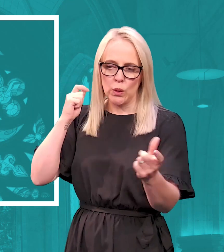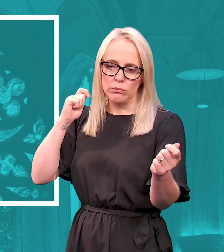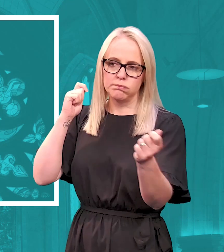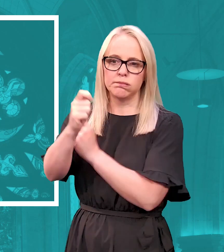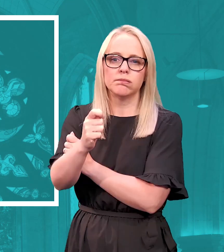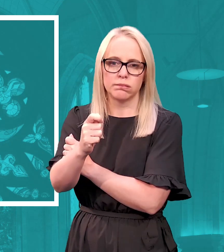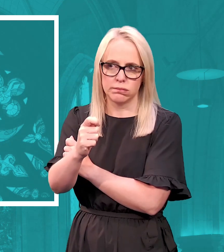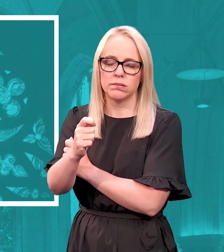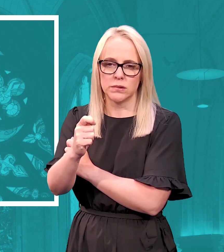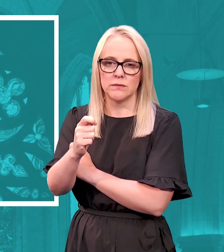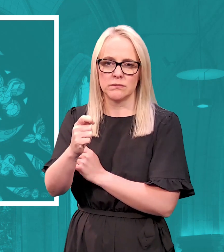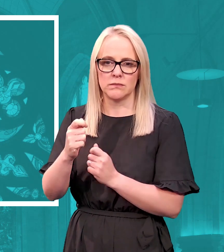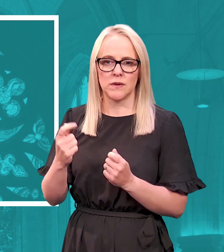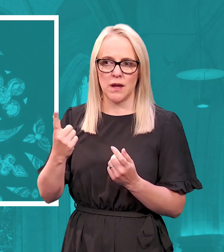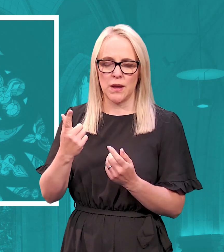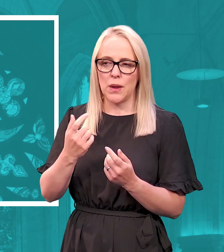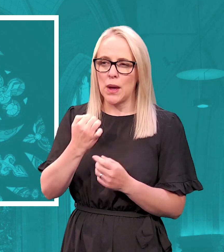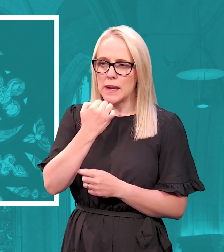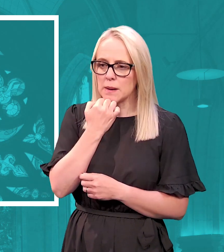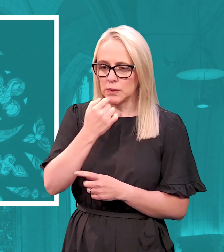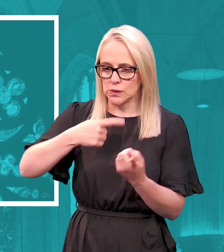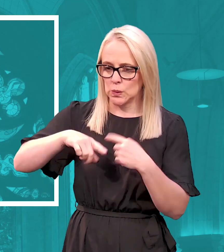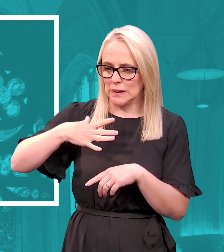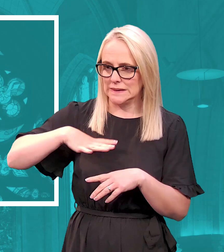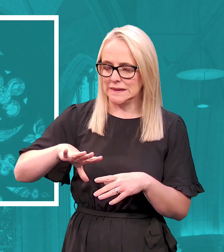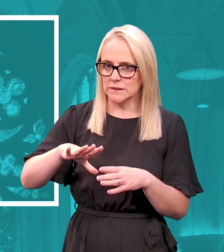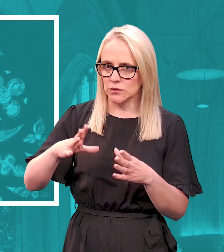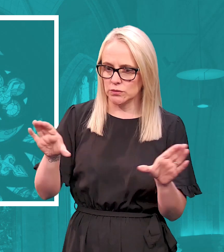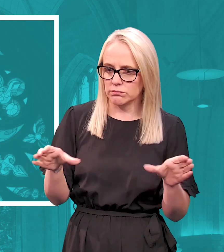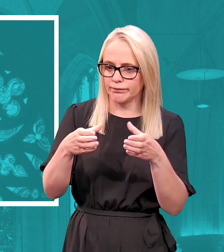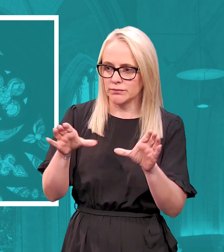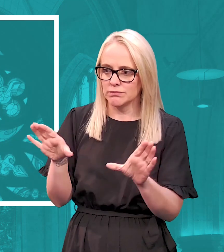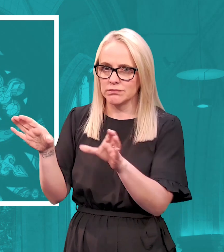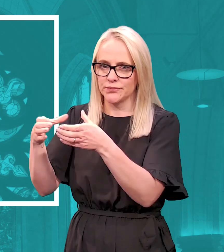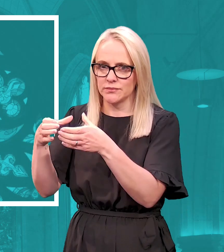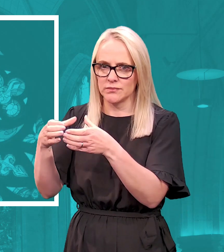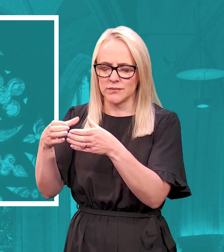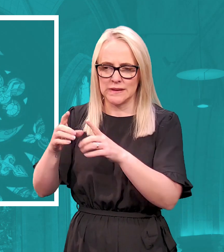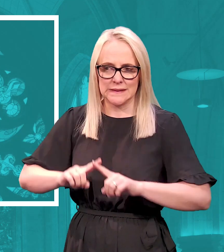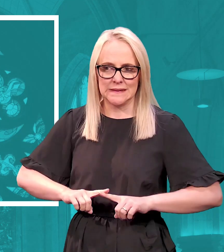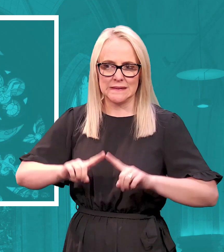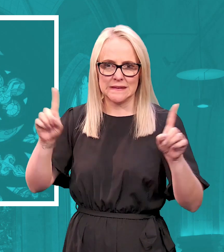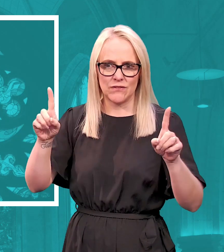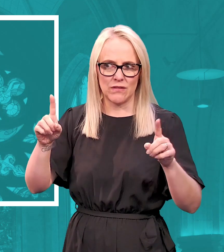The number needed to populate the two forums is hugely different to the previous four councils.